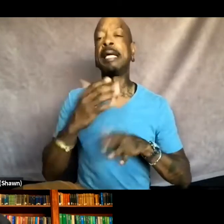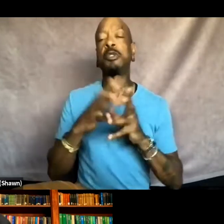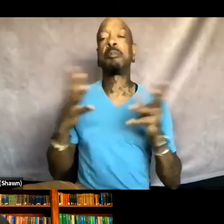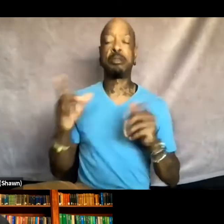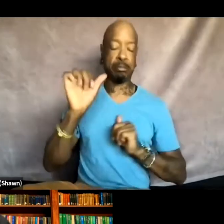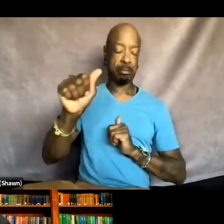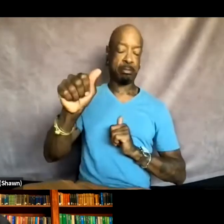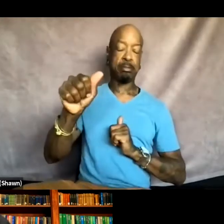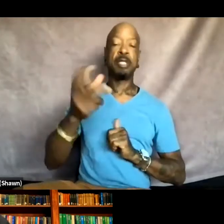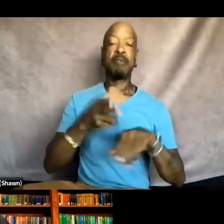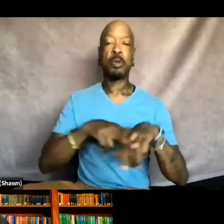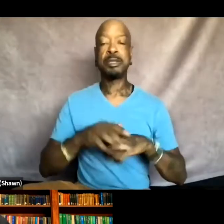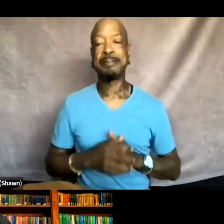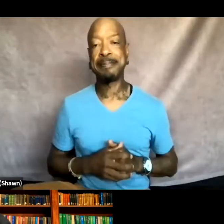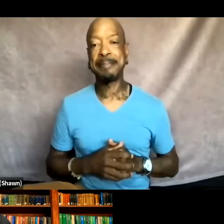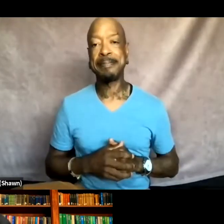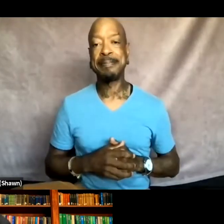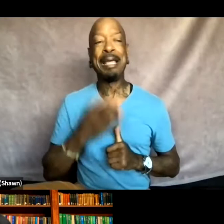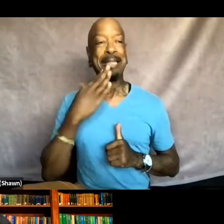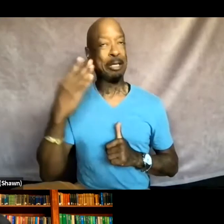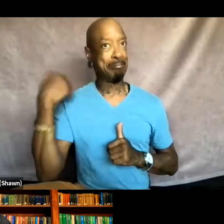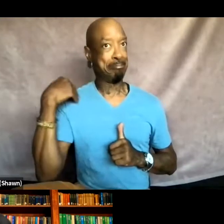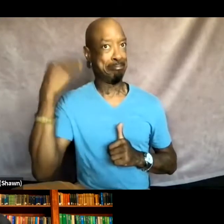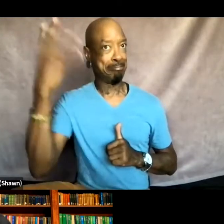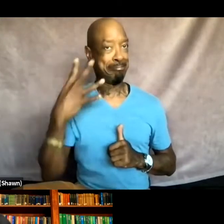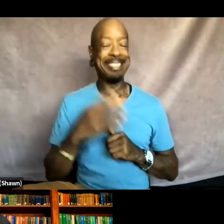Nicole Redding (she/her): Thank you for that so I'm just going to tell you right now there's